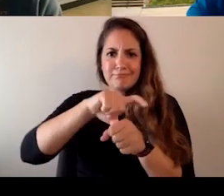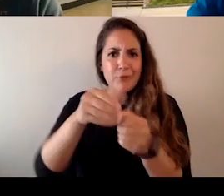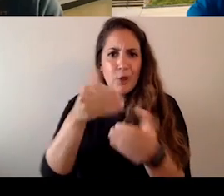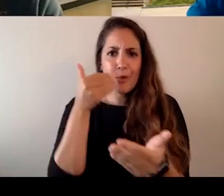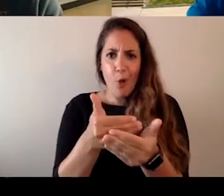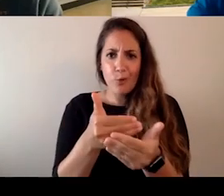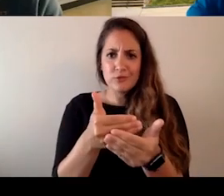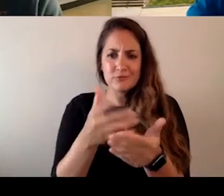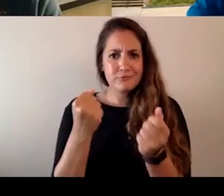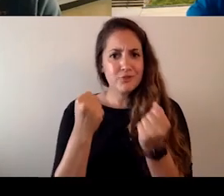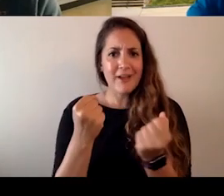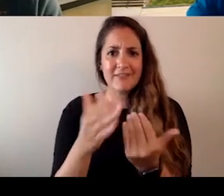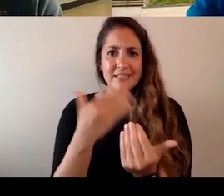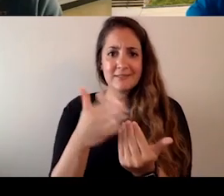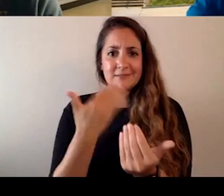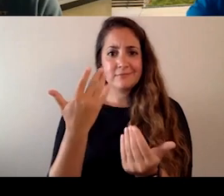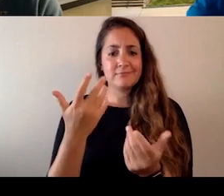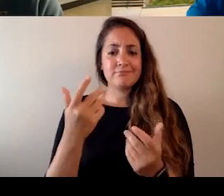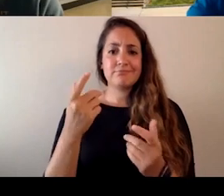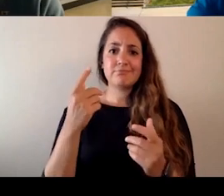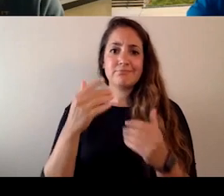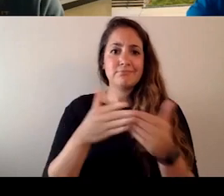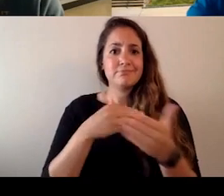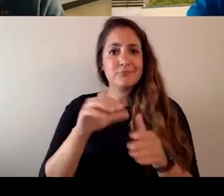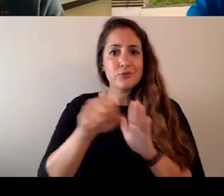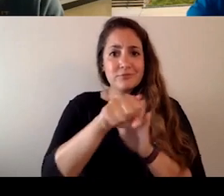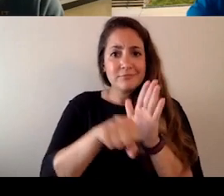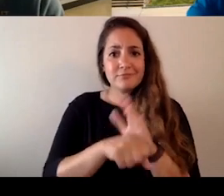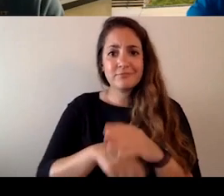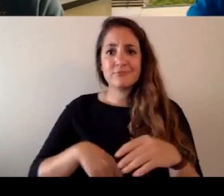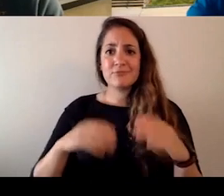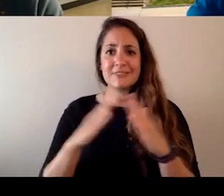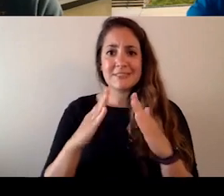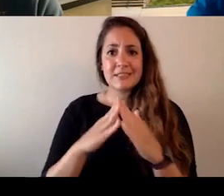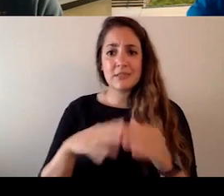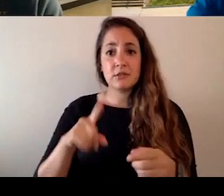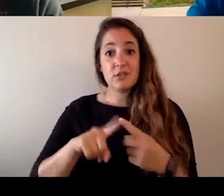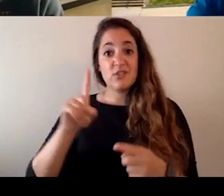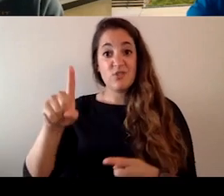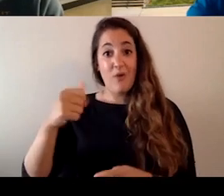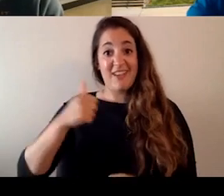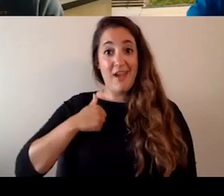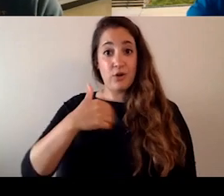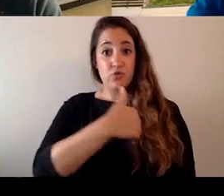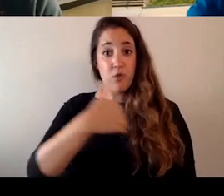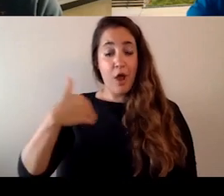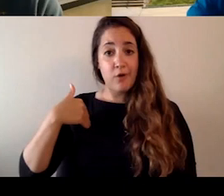And so whether it's downstate, the city, whether it's to Toronto, Cleveland, you know,